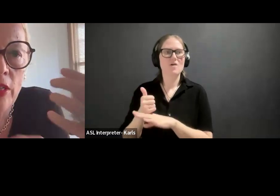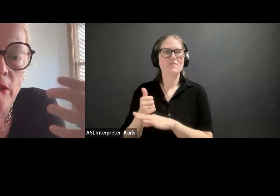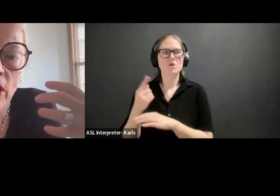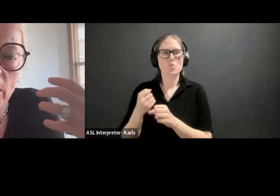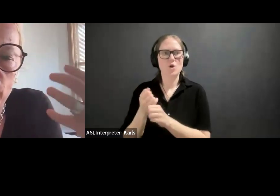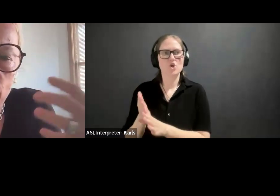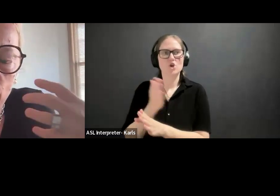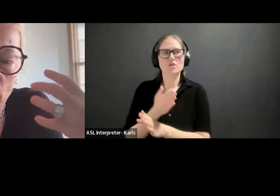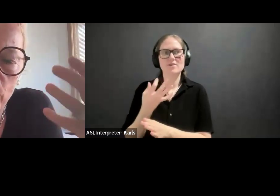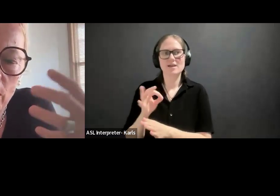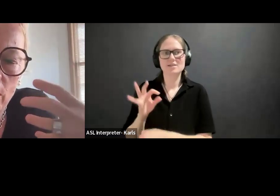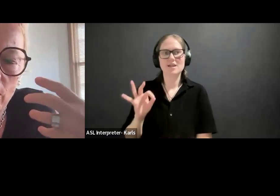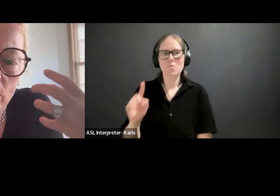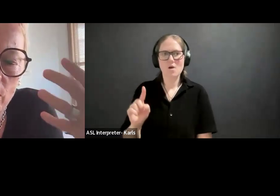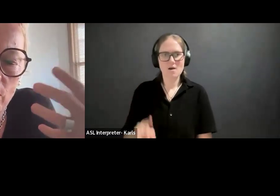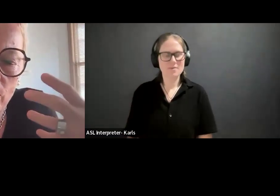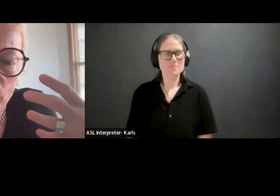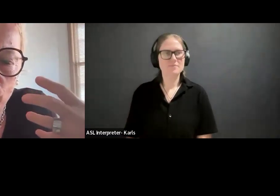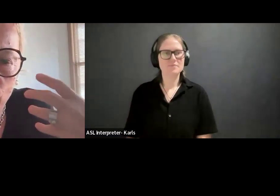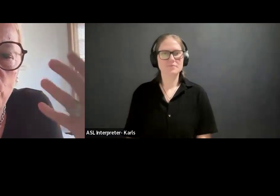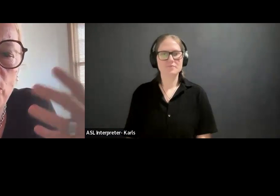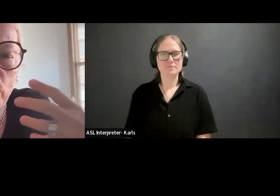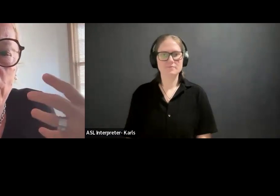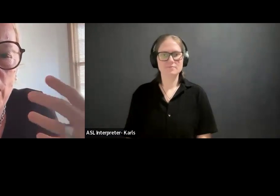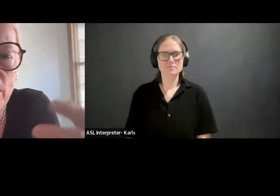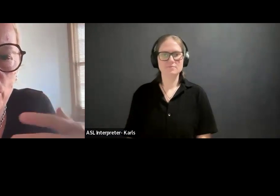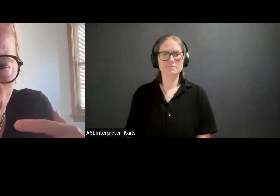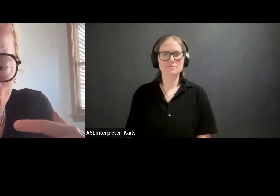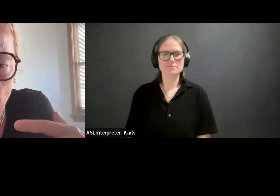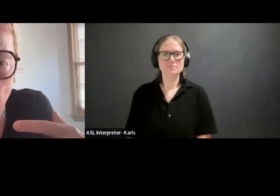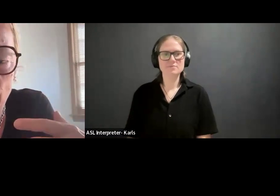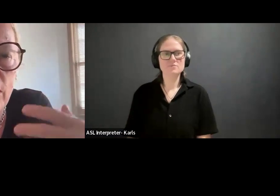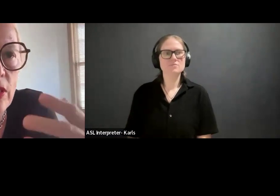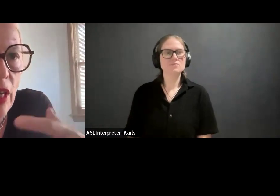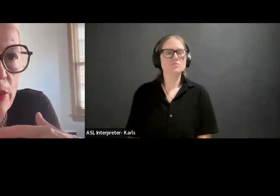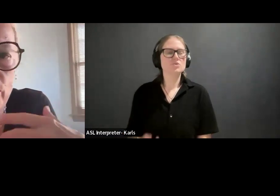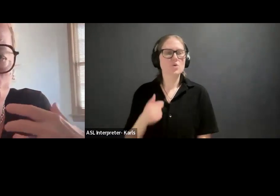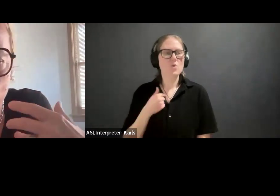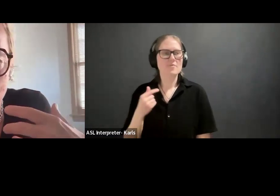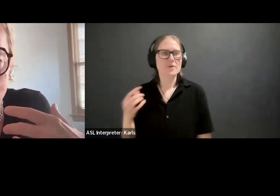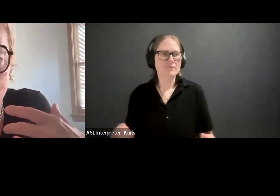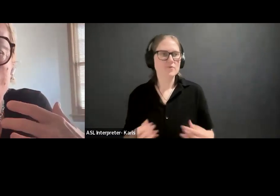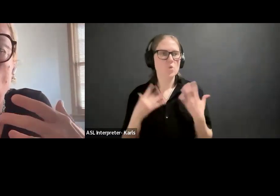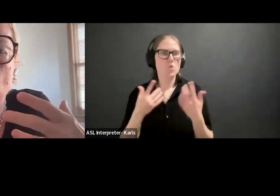So, um, I've been sort of fueled by these impressions that helped to forge